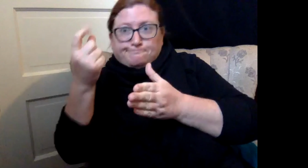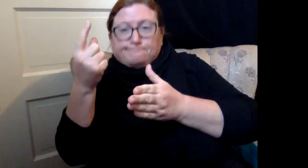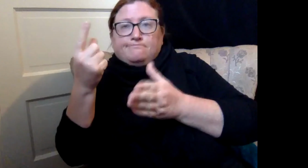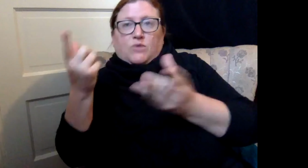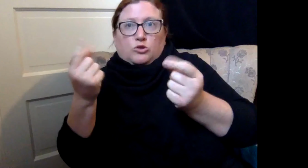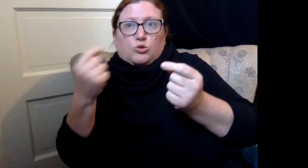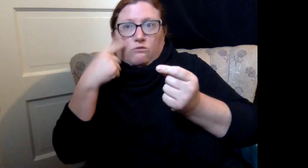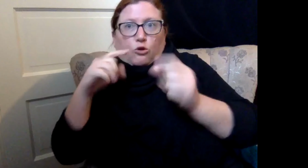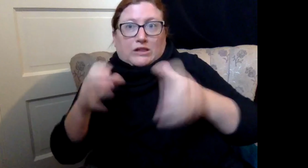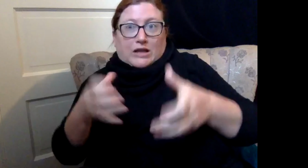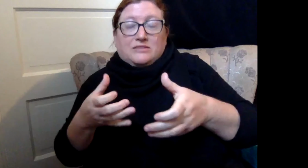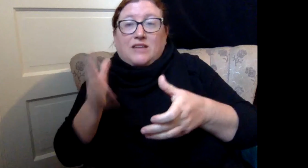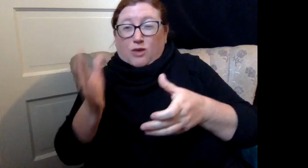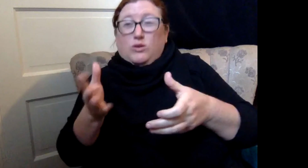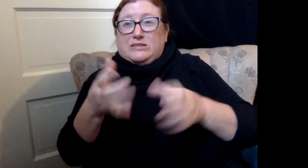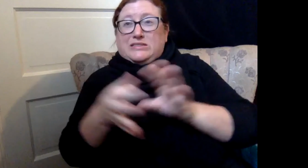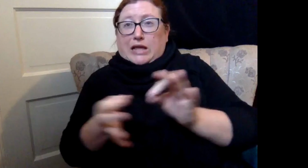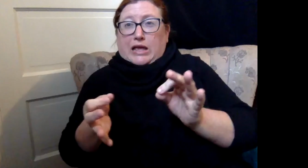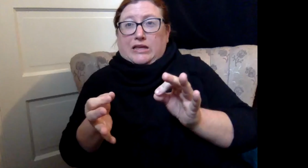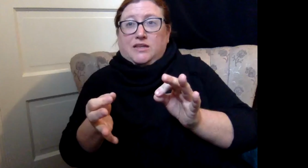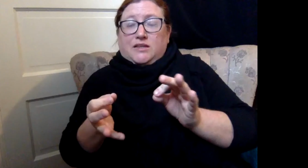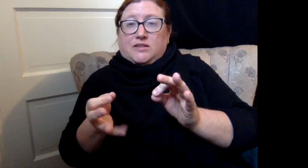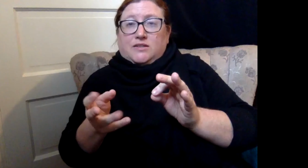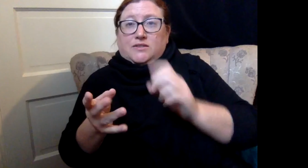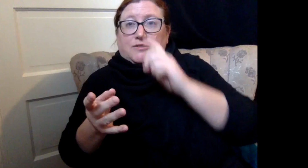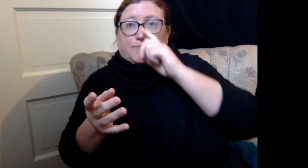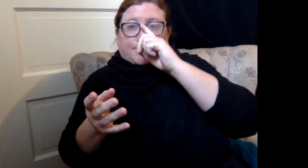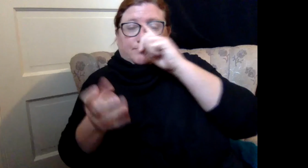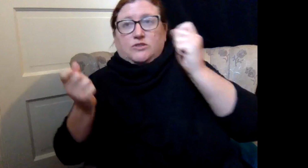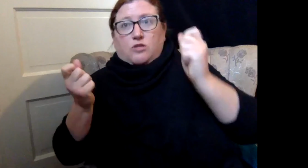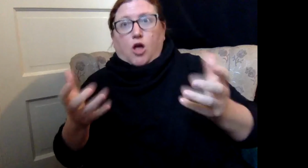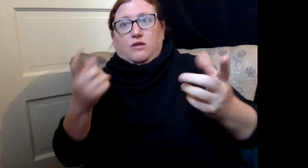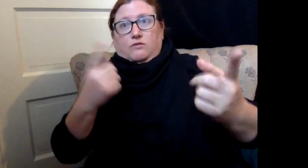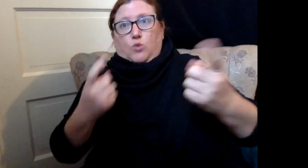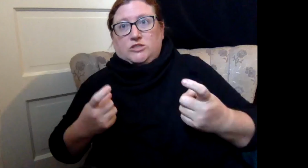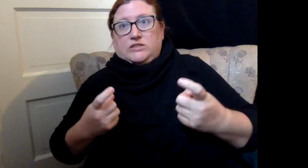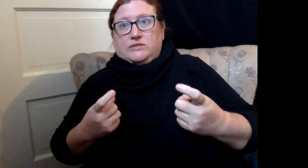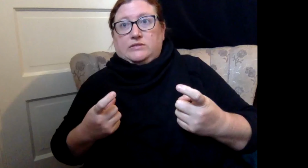filter into the notes field of the schedule so students know what to do. I will say there is a lot